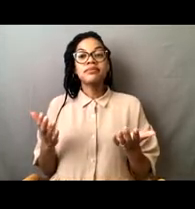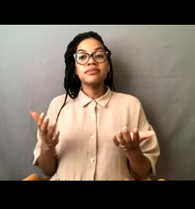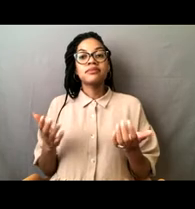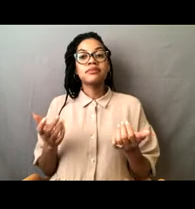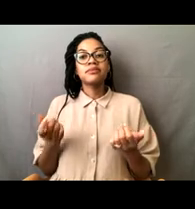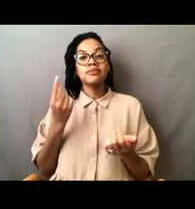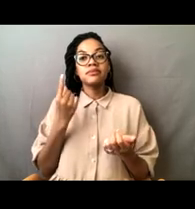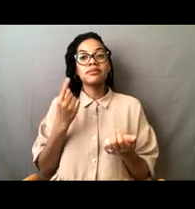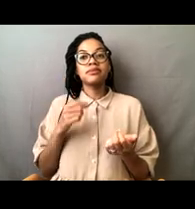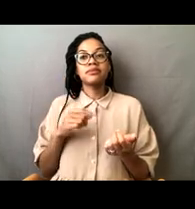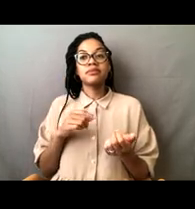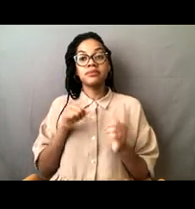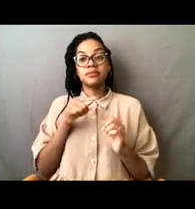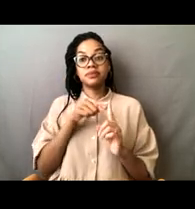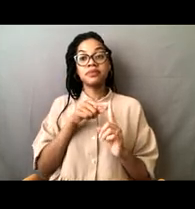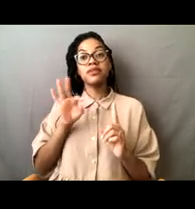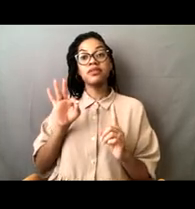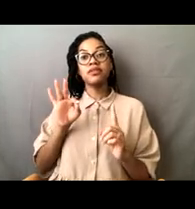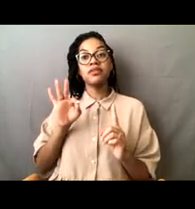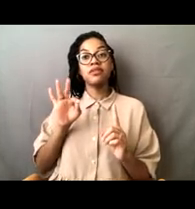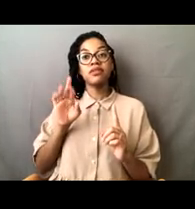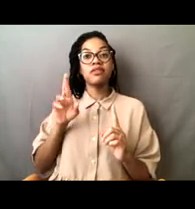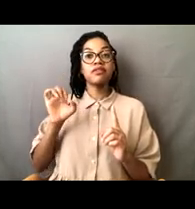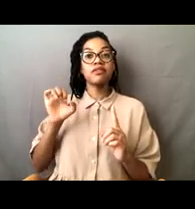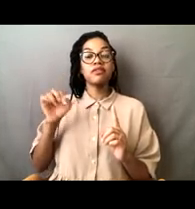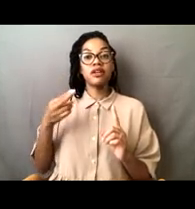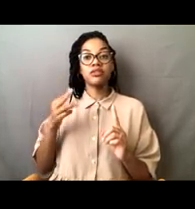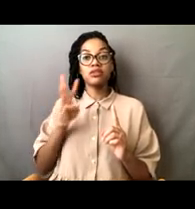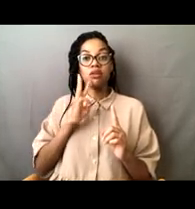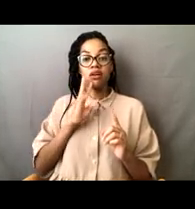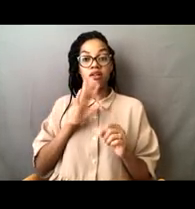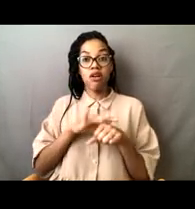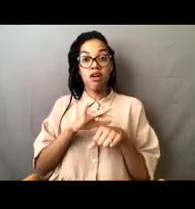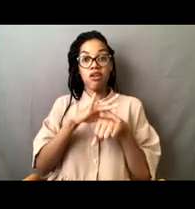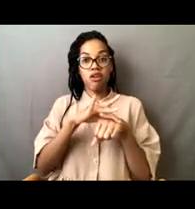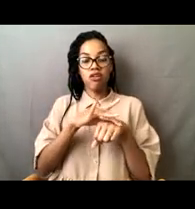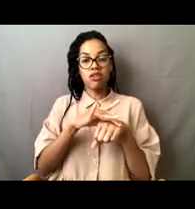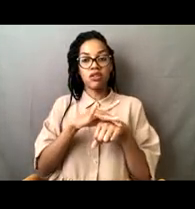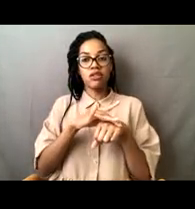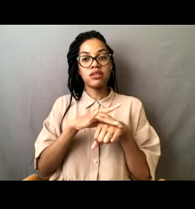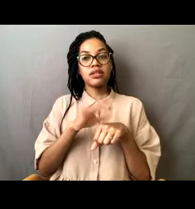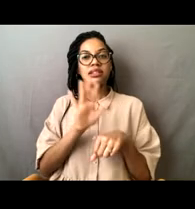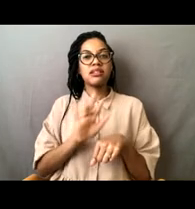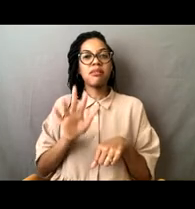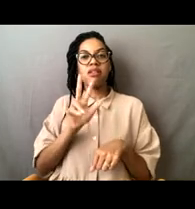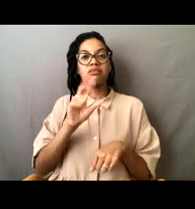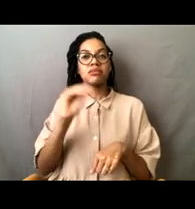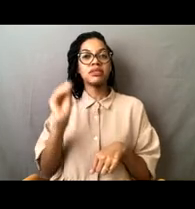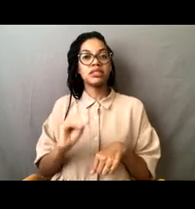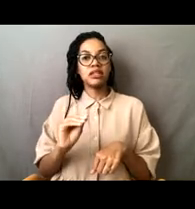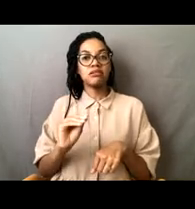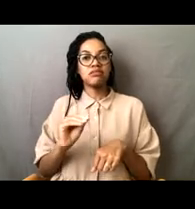sorry, all of the fresh water on earth equals about 3%. But within that 3%, nearly 50% of all fish populations